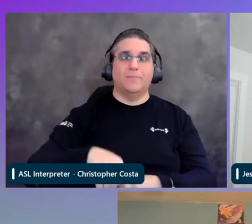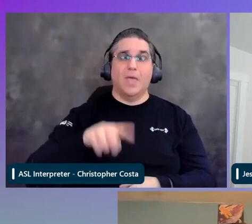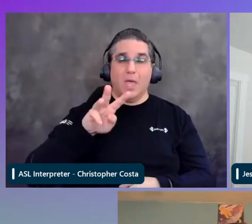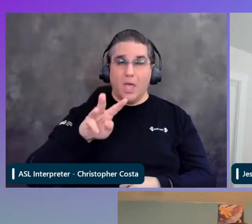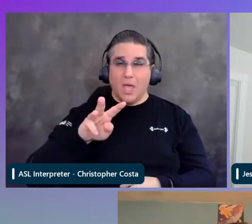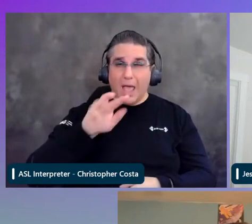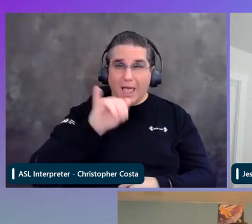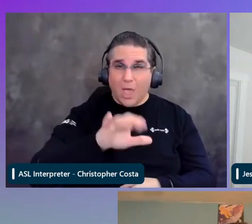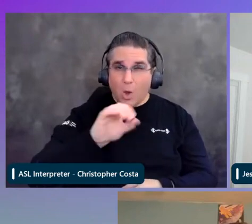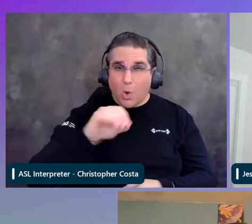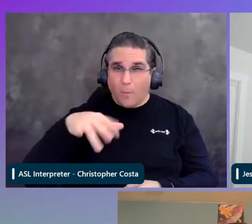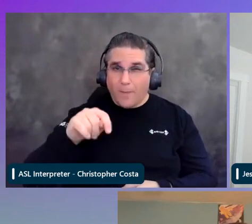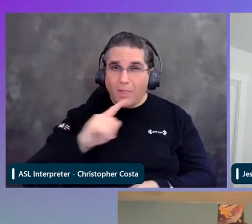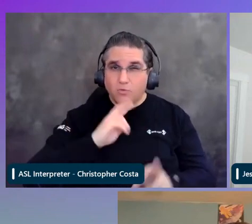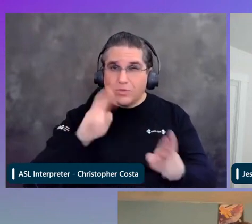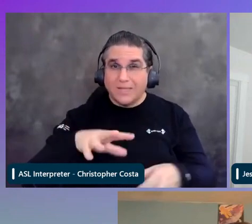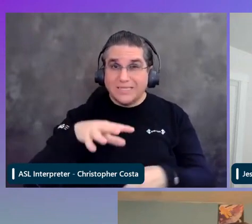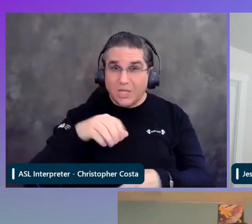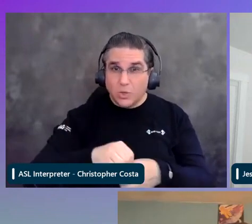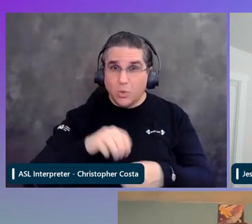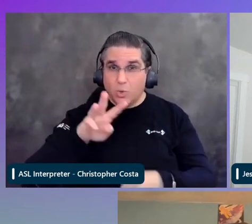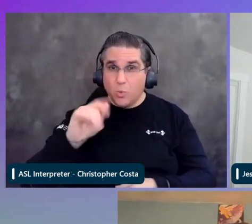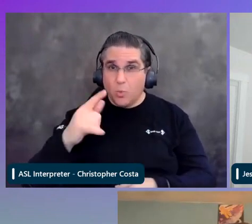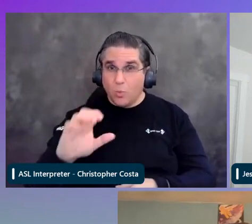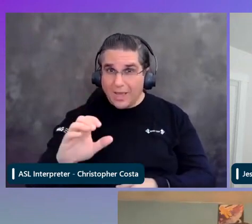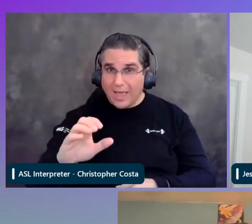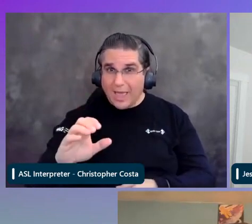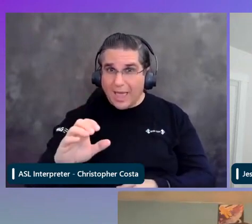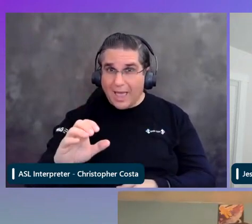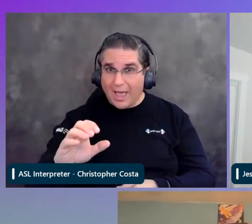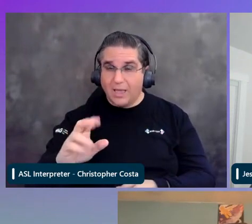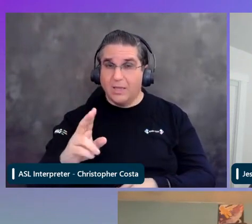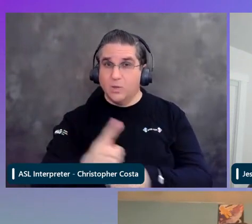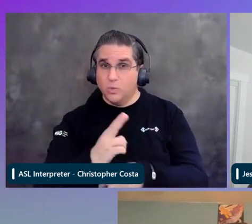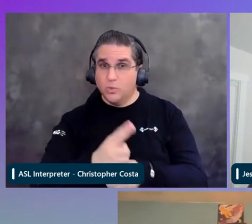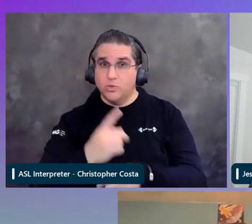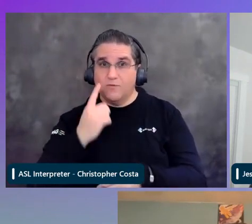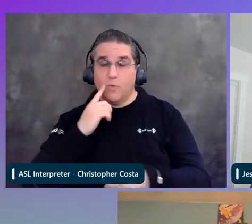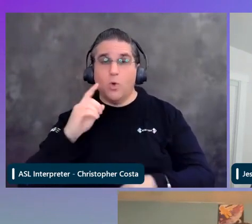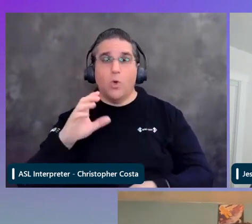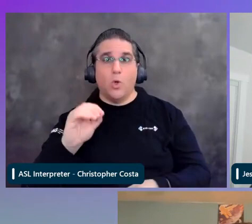code copilot responses to code